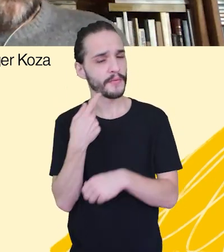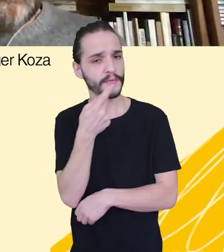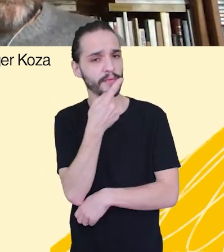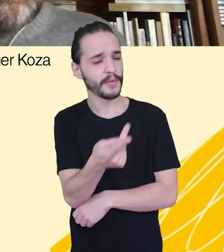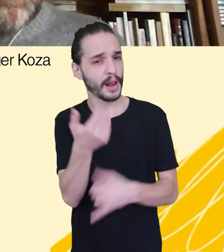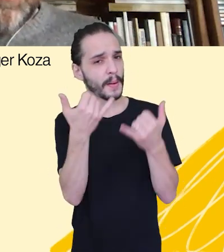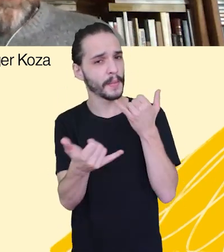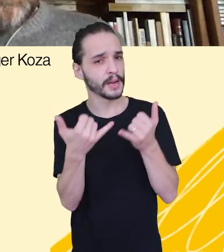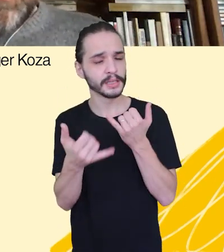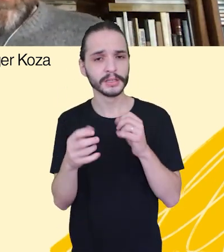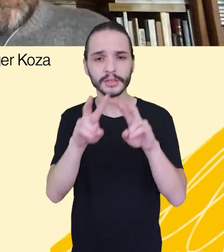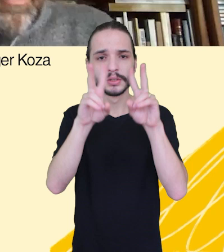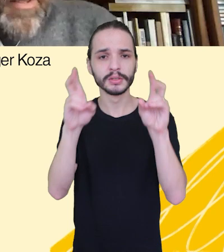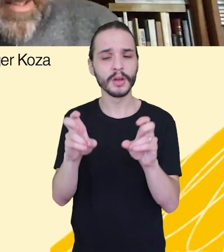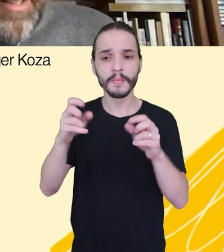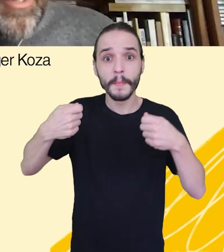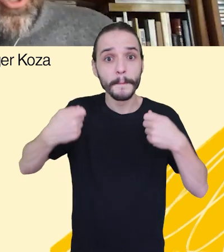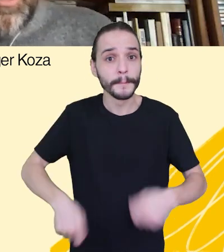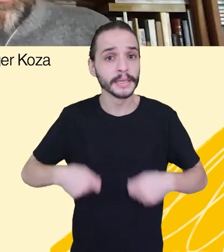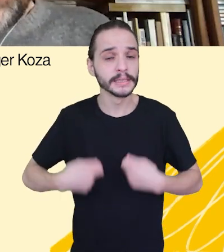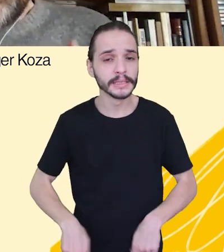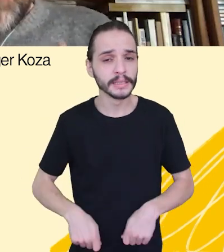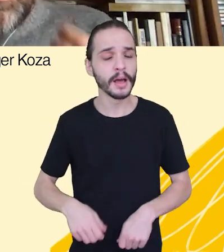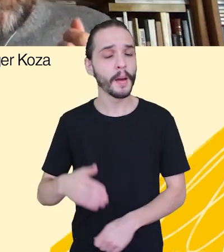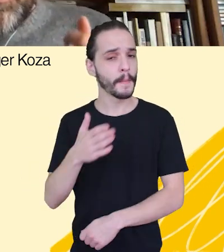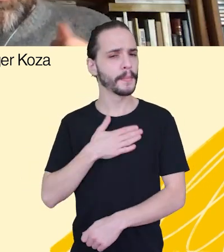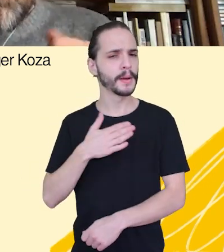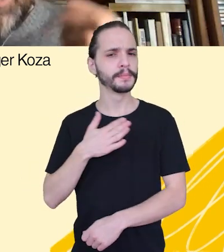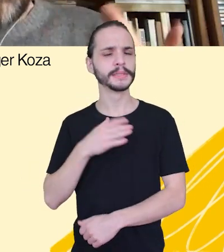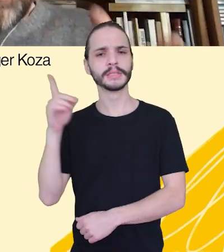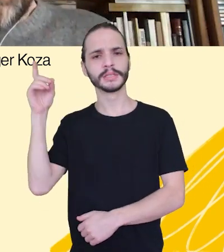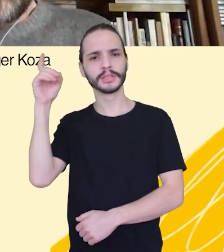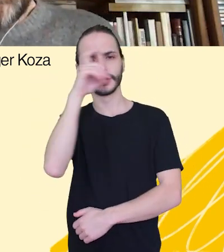For me it's very difficult to recognize...